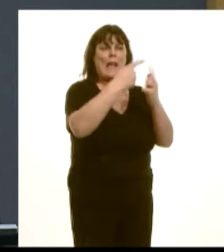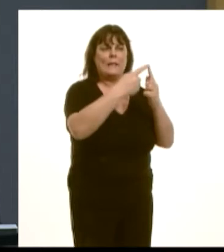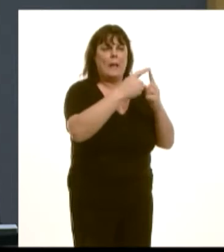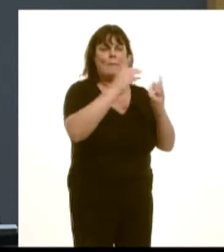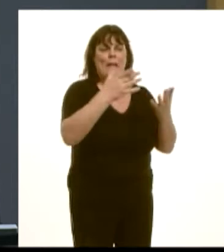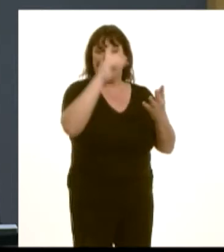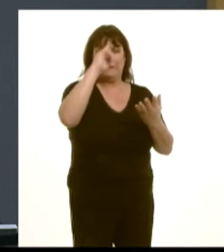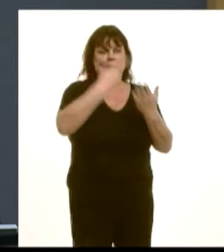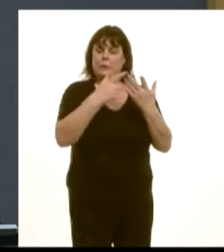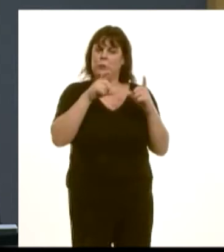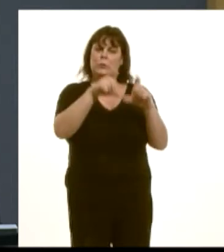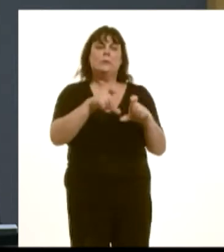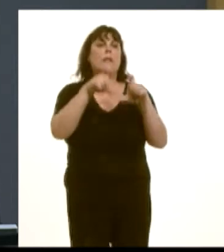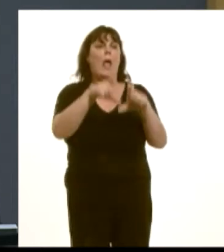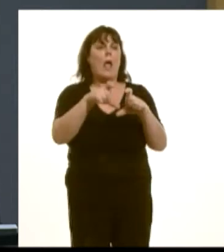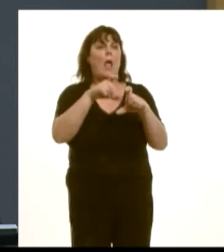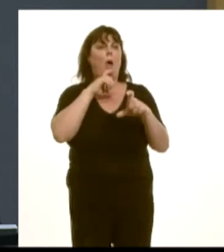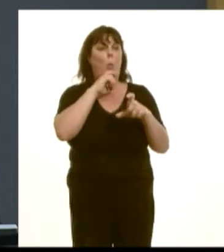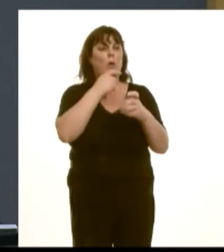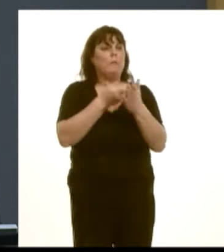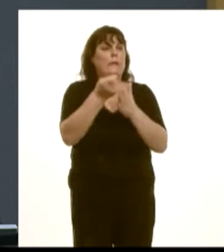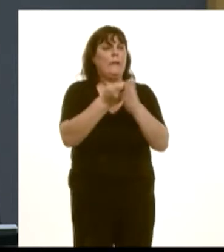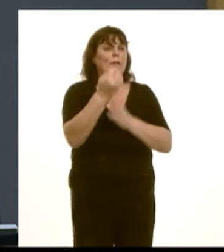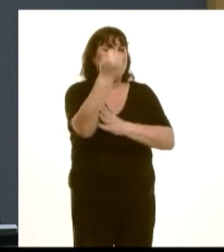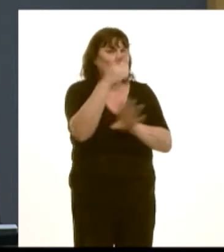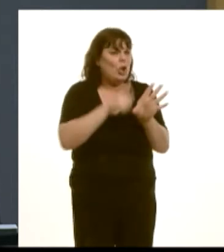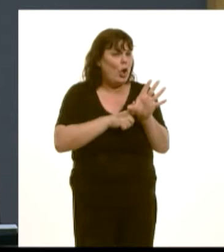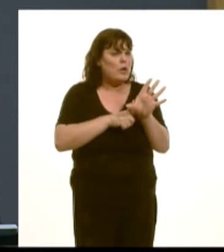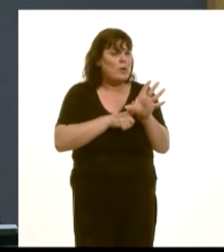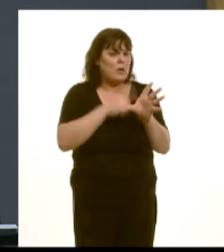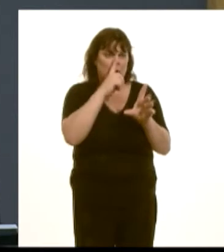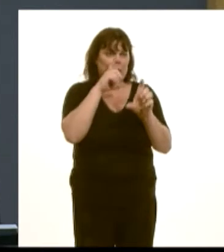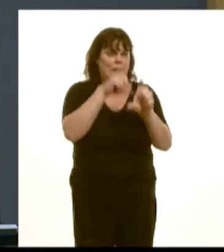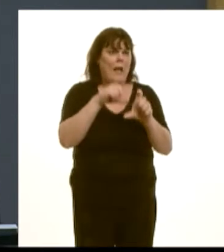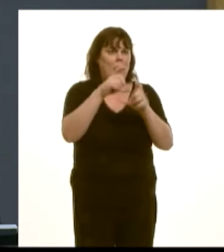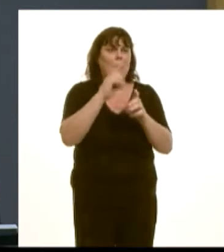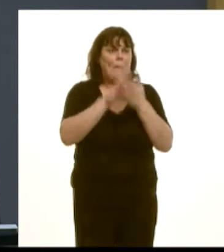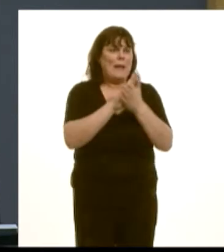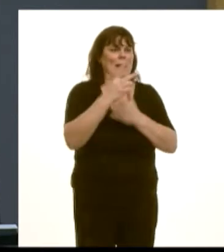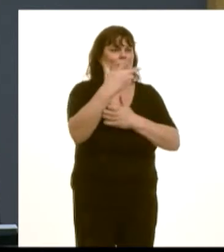lease on a new building in Cardiff Gate, and its 300 jobs are safeguarded and there may